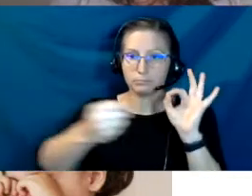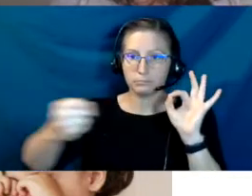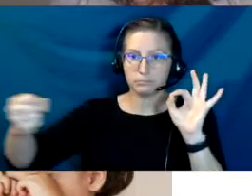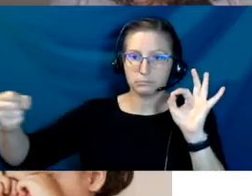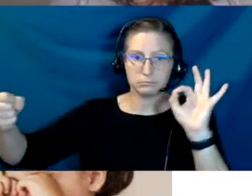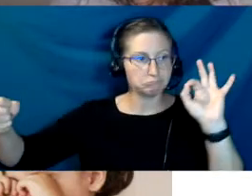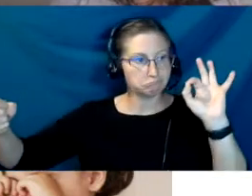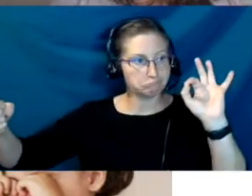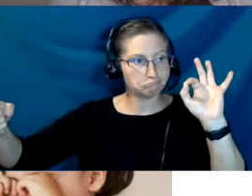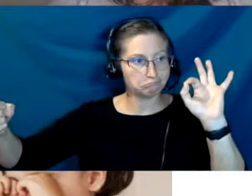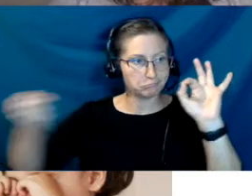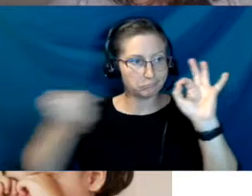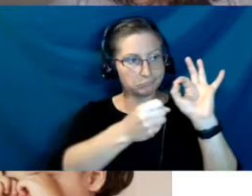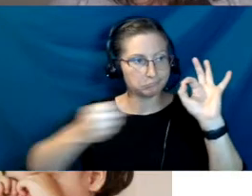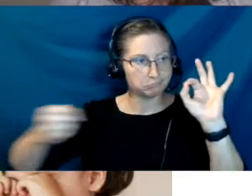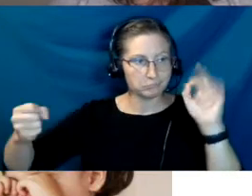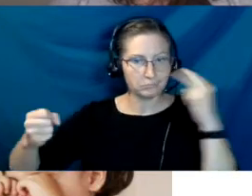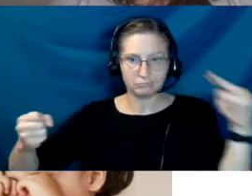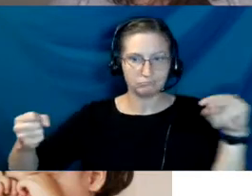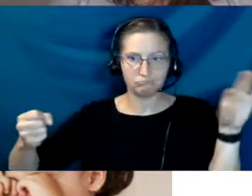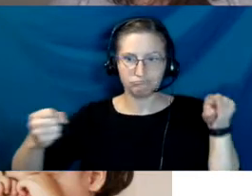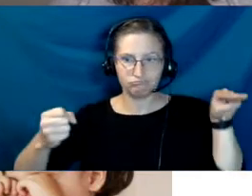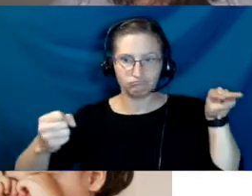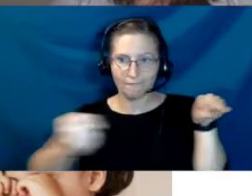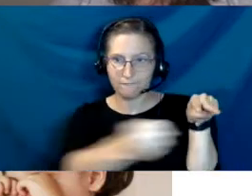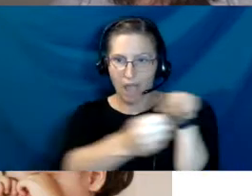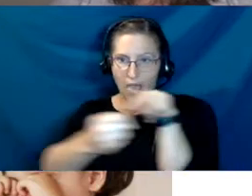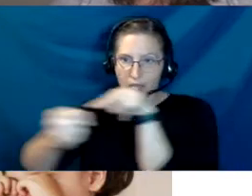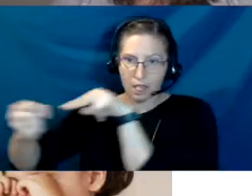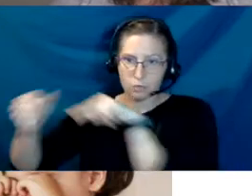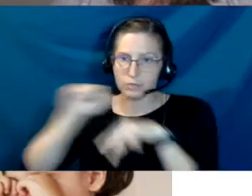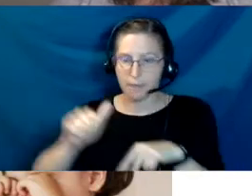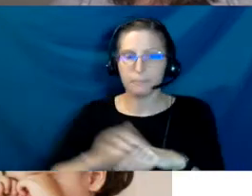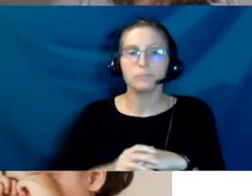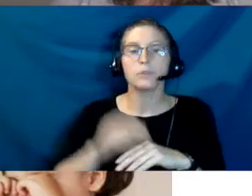it, but it's just not done as effectively or as efficiently as you would expect it to